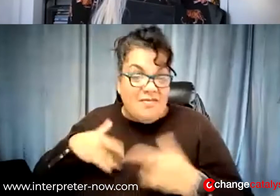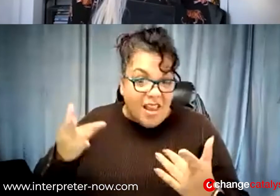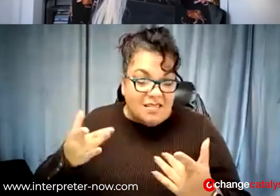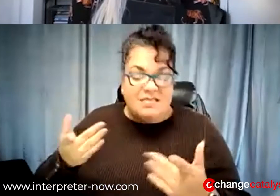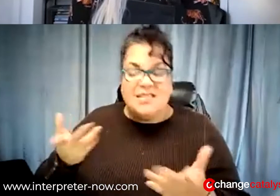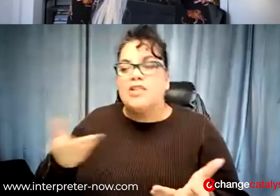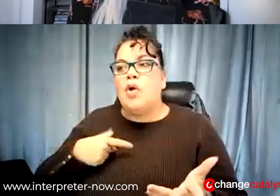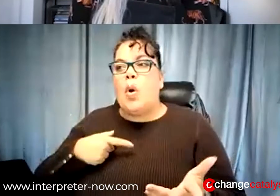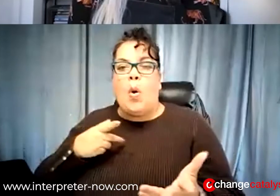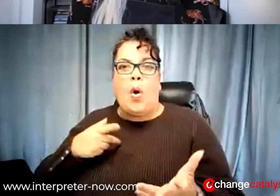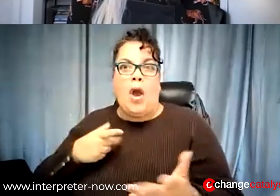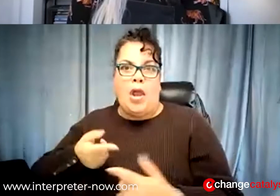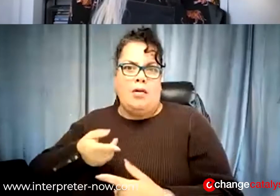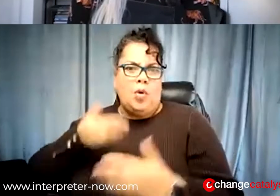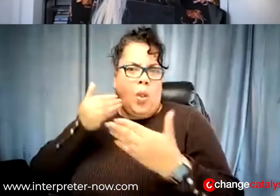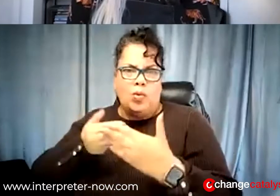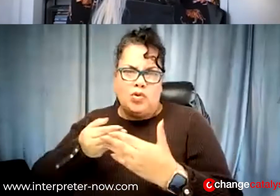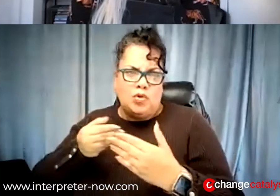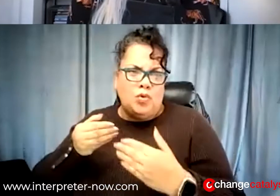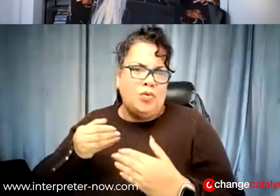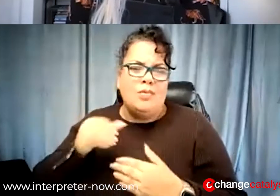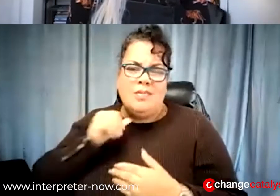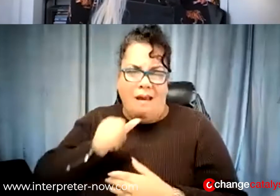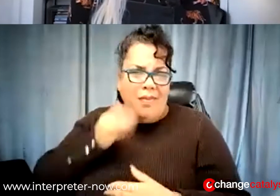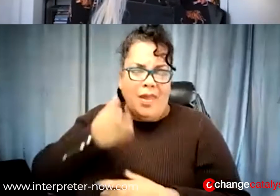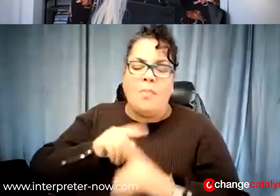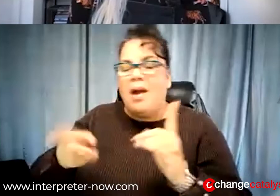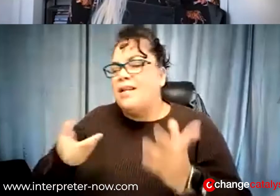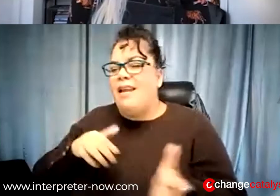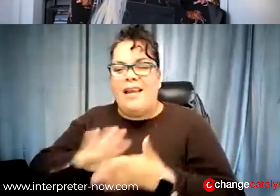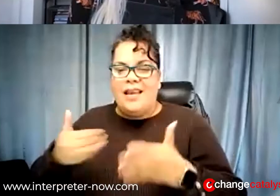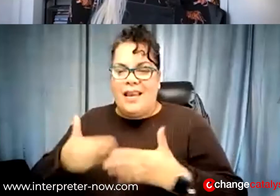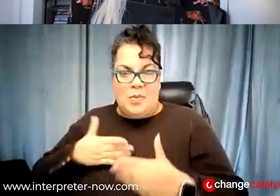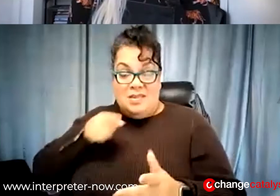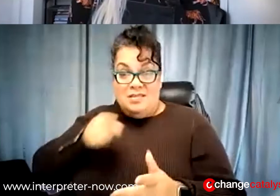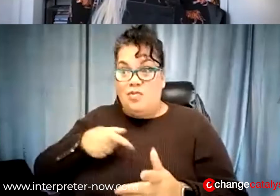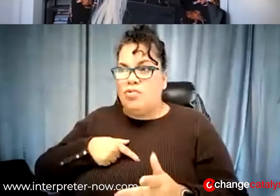I remember how she stood out during intros by being unapologetically herself by not recycling